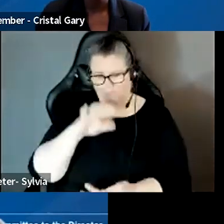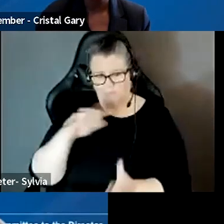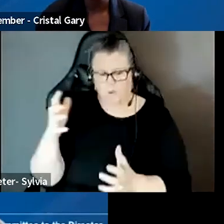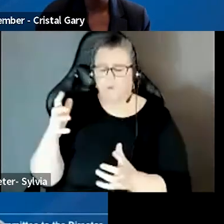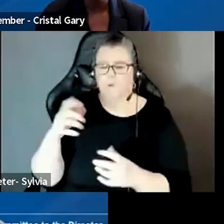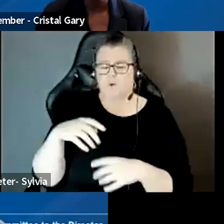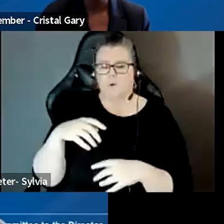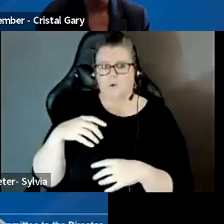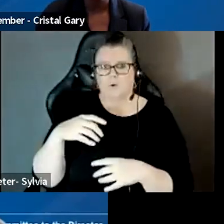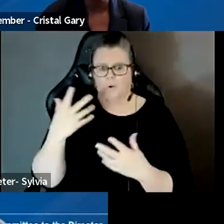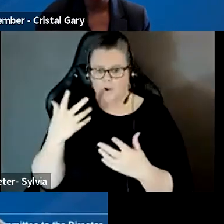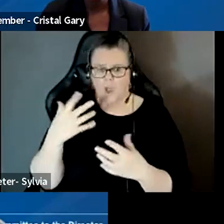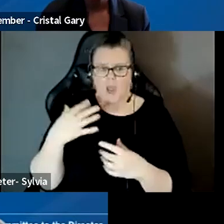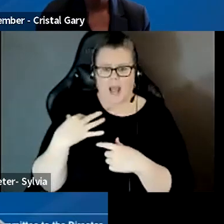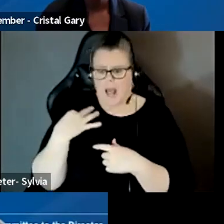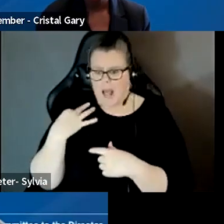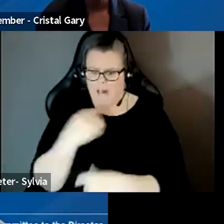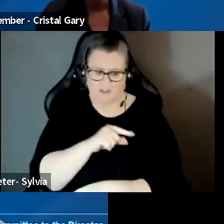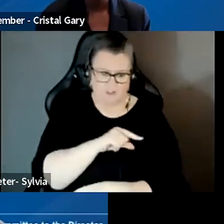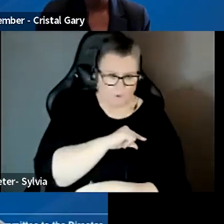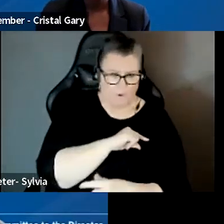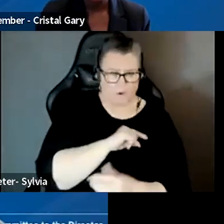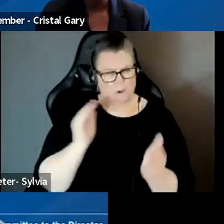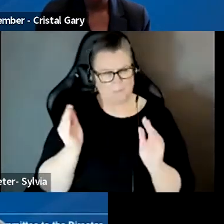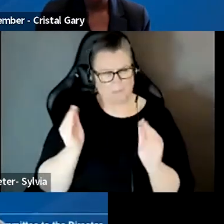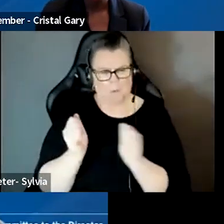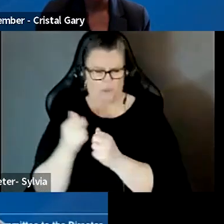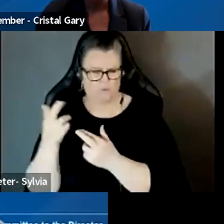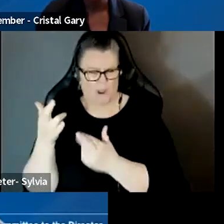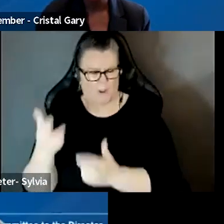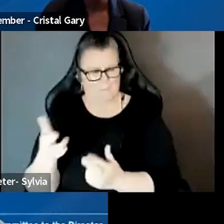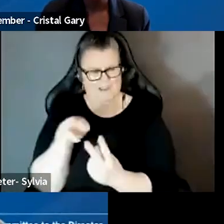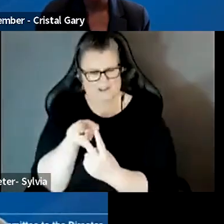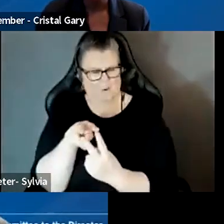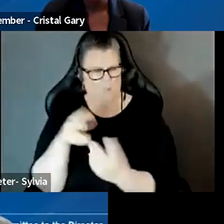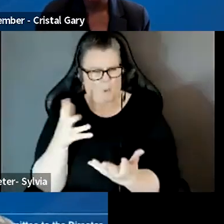between eligible and recommended? So if, you know, one CDC says that, you know,